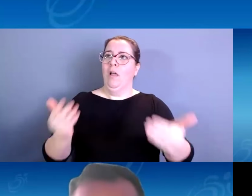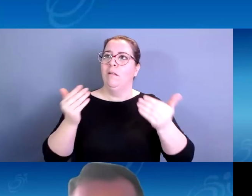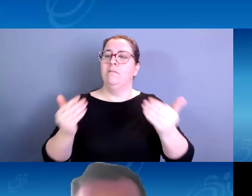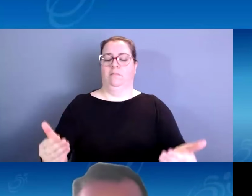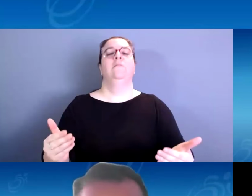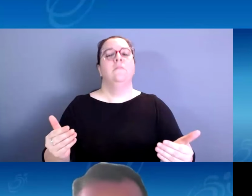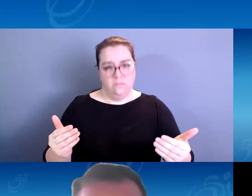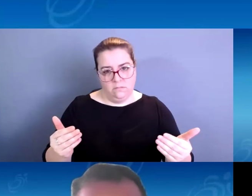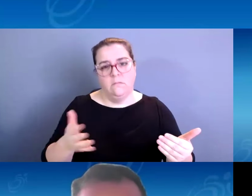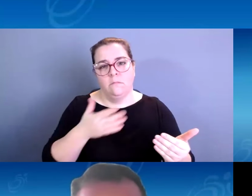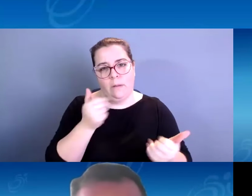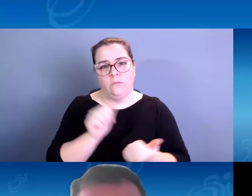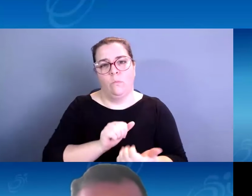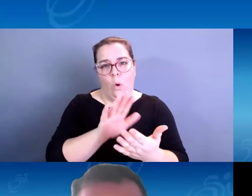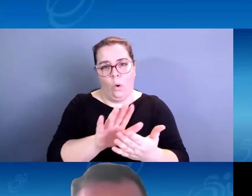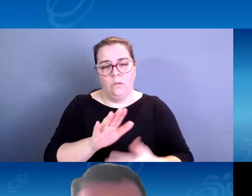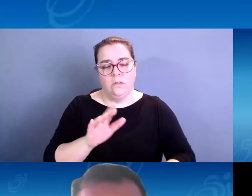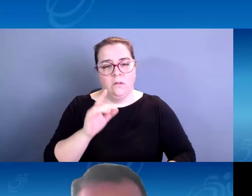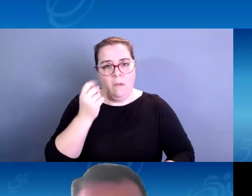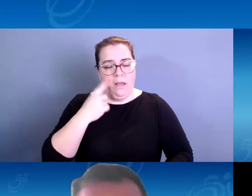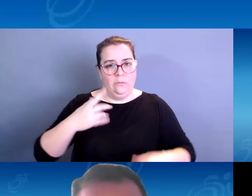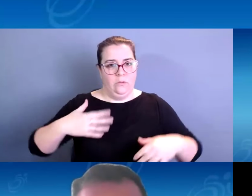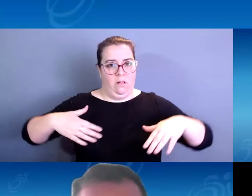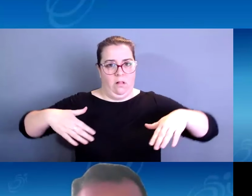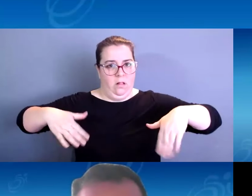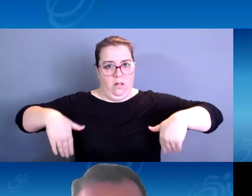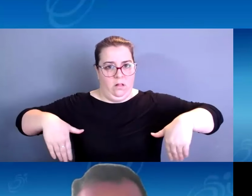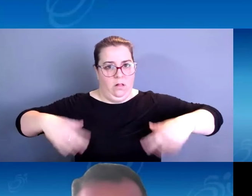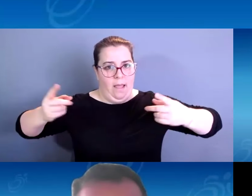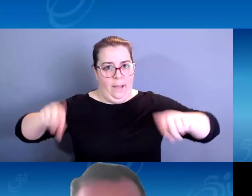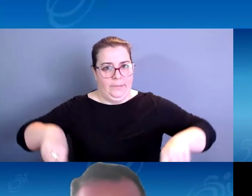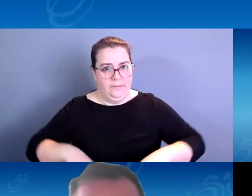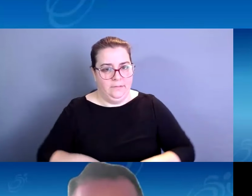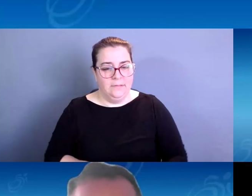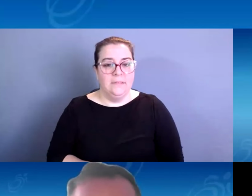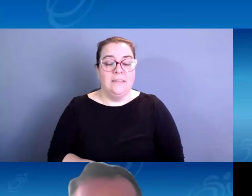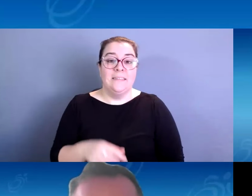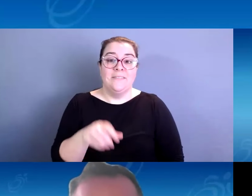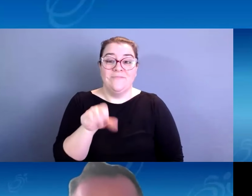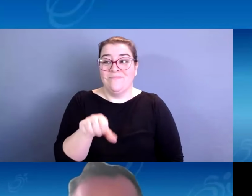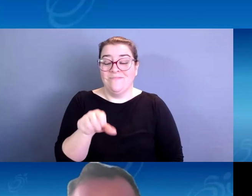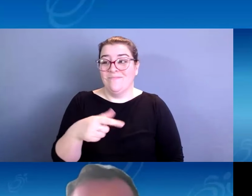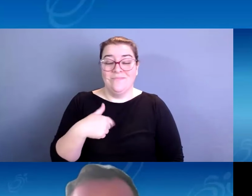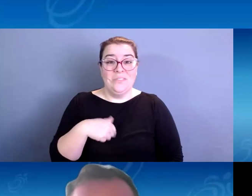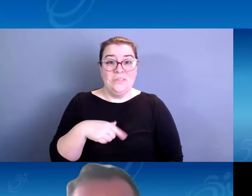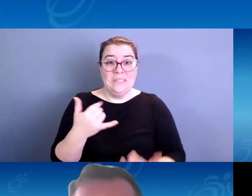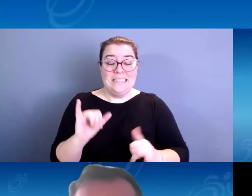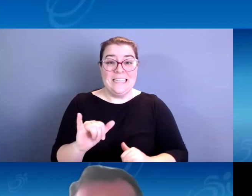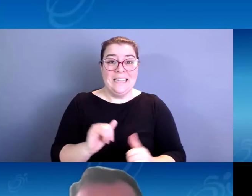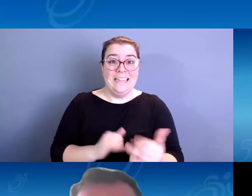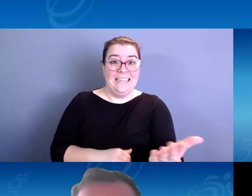I think, well, it'll take some time to get there, but but I agree, it's you still feel different because you have to ask first. That's a request, whether it be